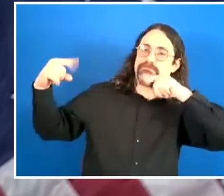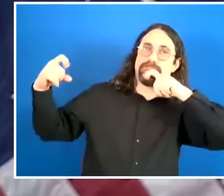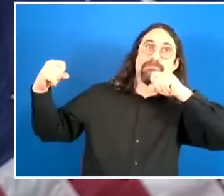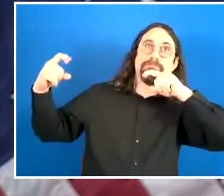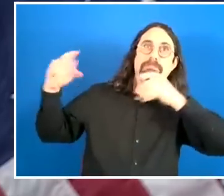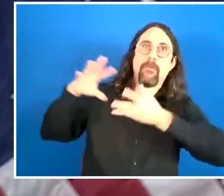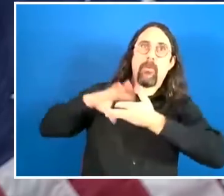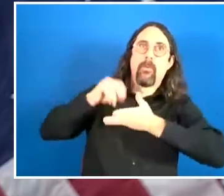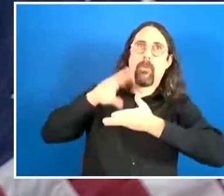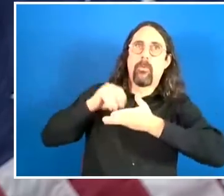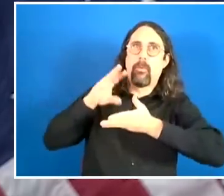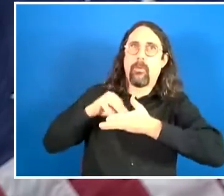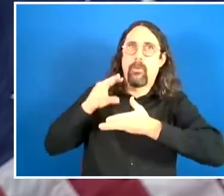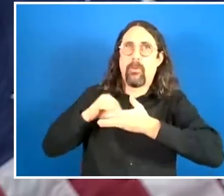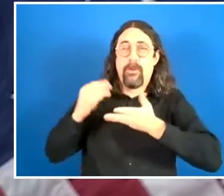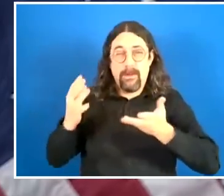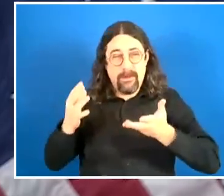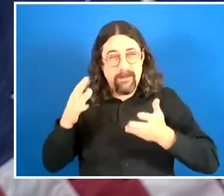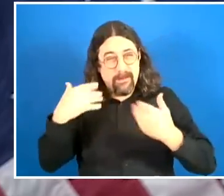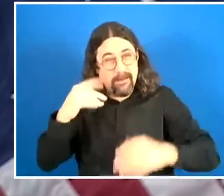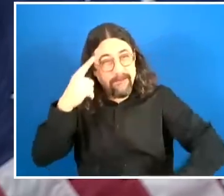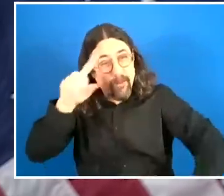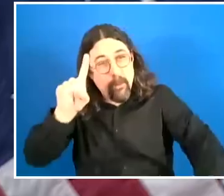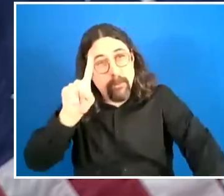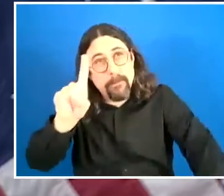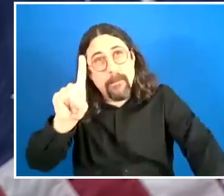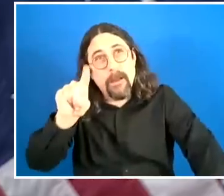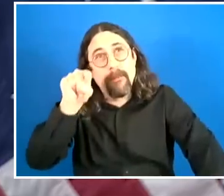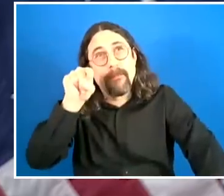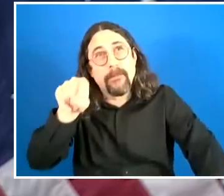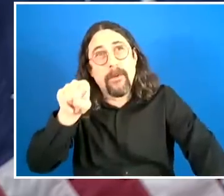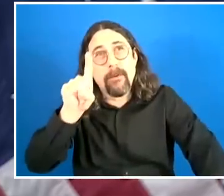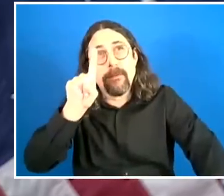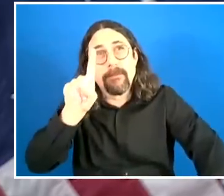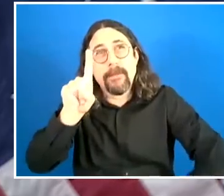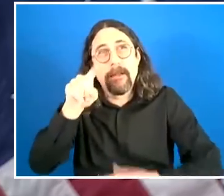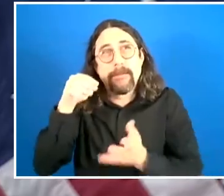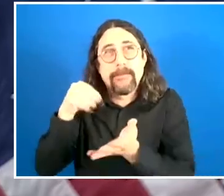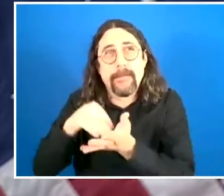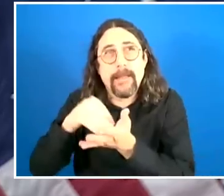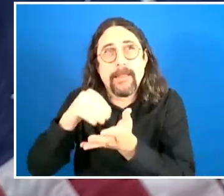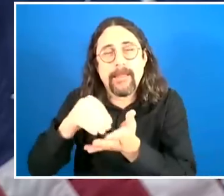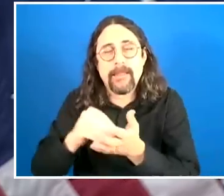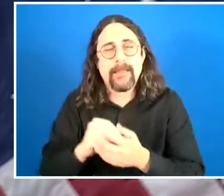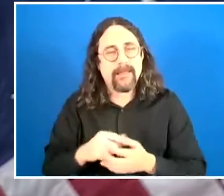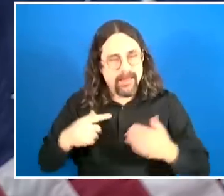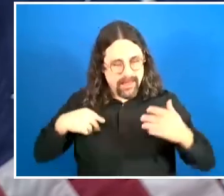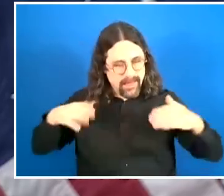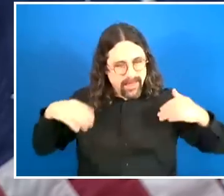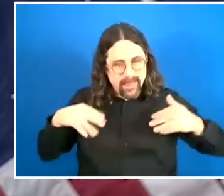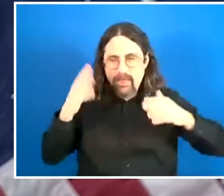VERY LITTLE TIME TO PREPARE WITHOUT ALL THE ADVANTAGES THAT YOU'D WANT IFOU Y